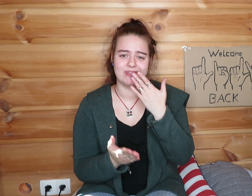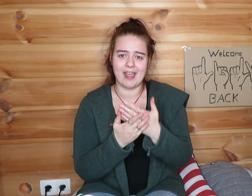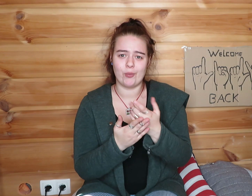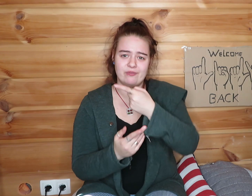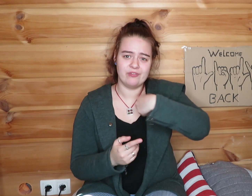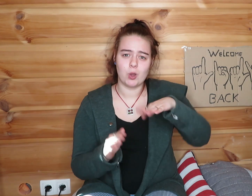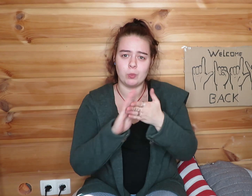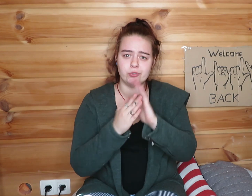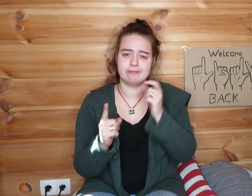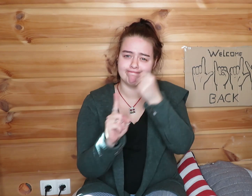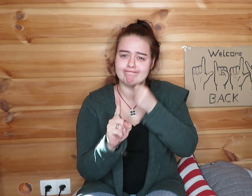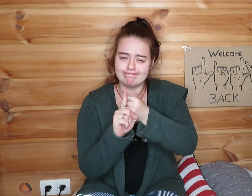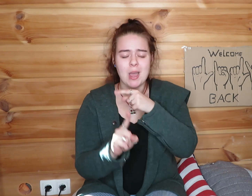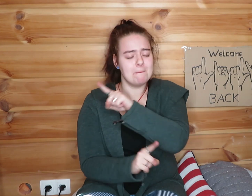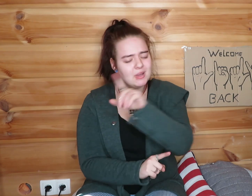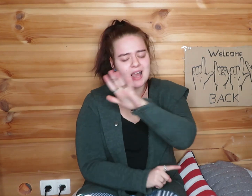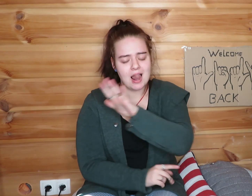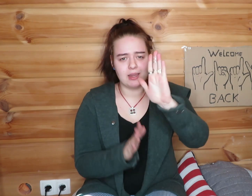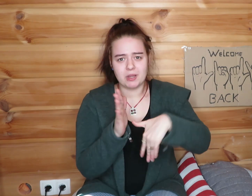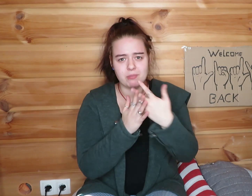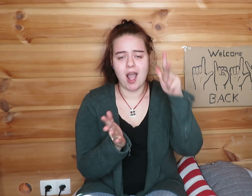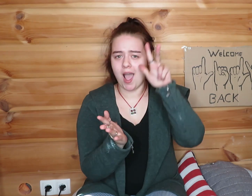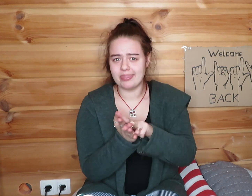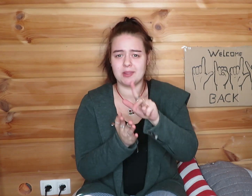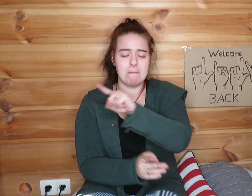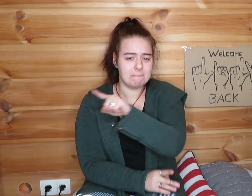As long as they are not recognised we are fighting for recognition.